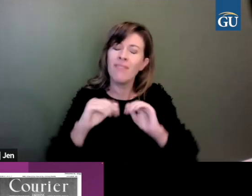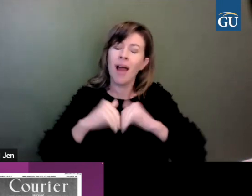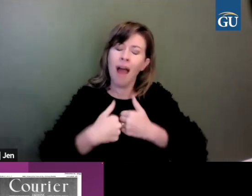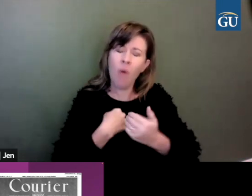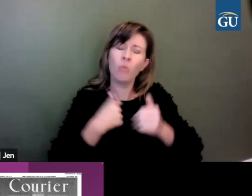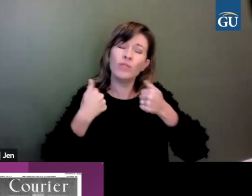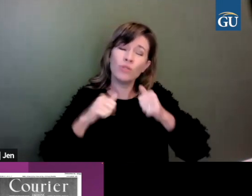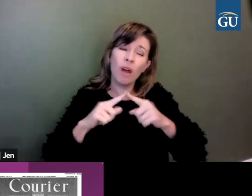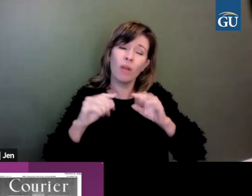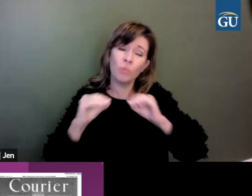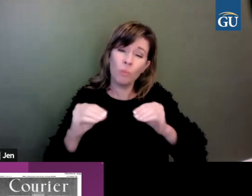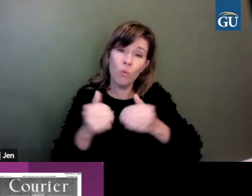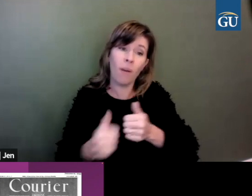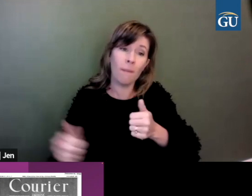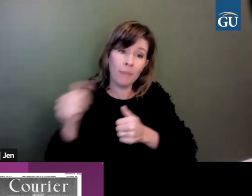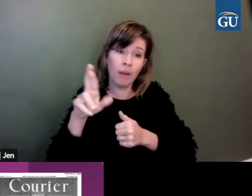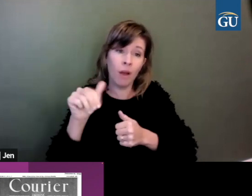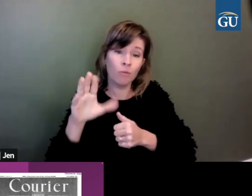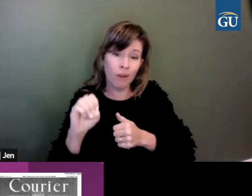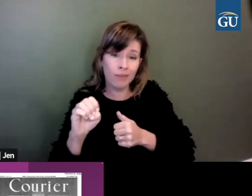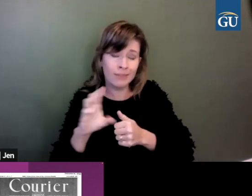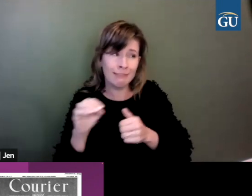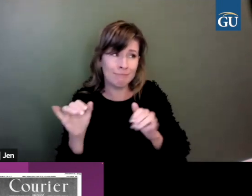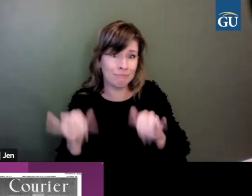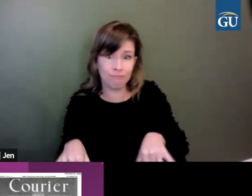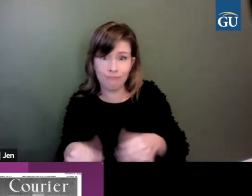the way we try to move on beyond race and didn't quite